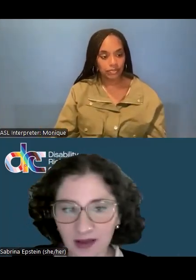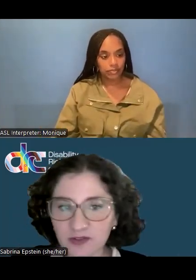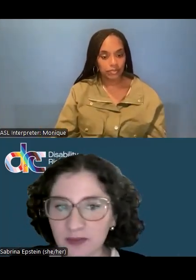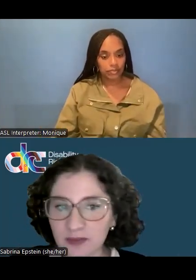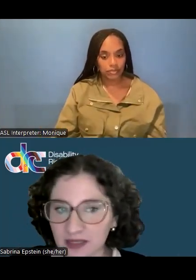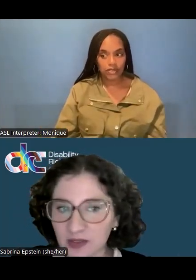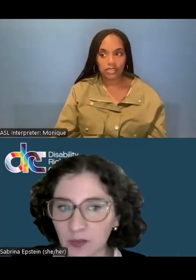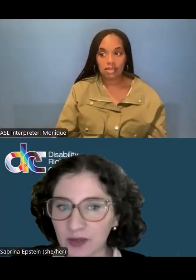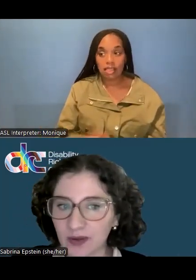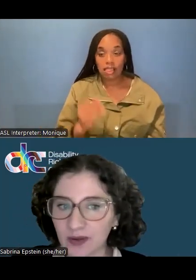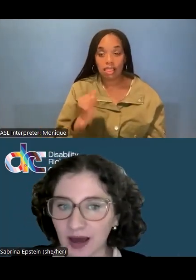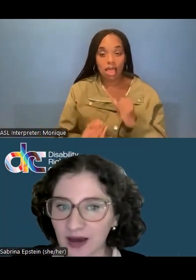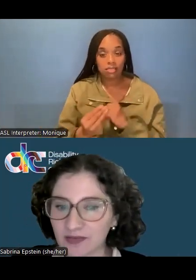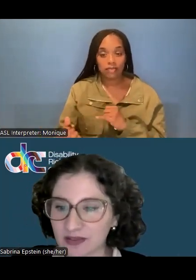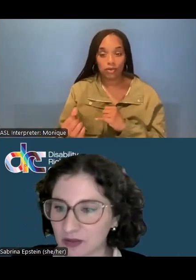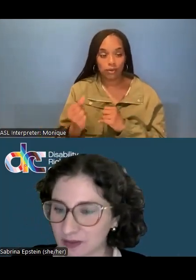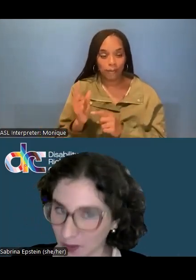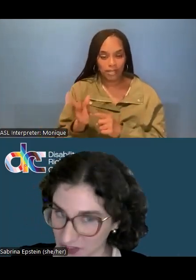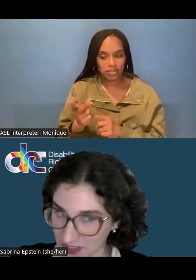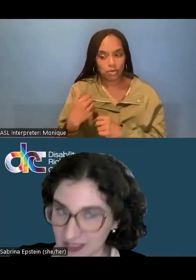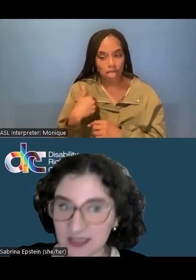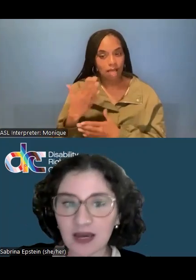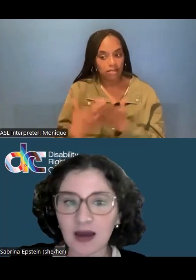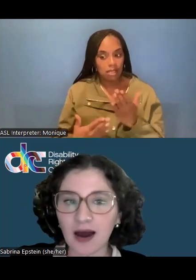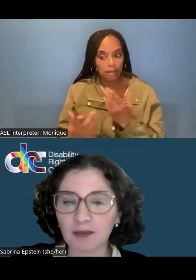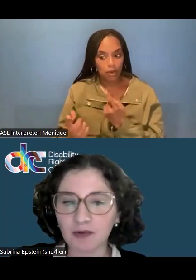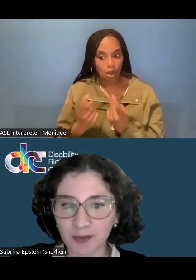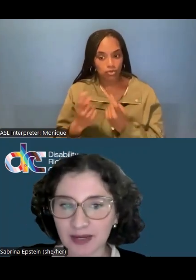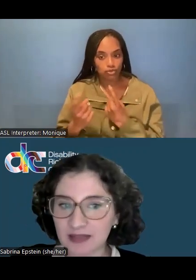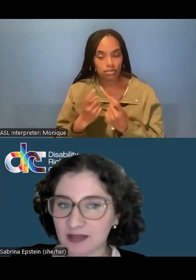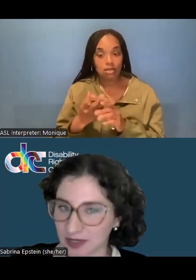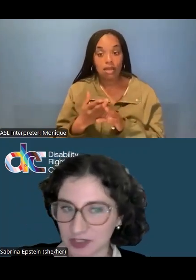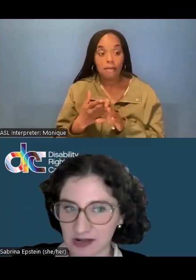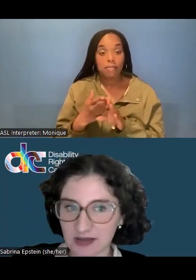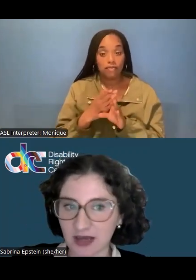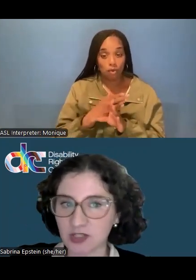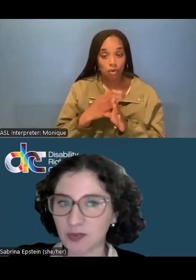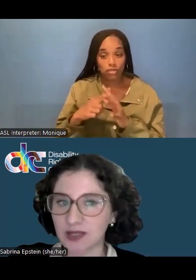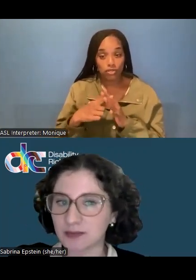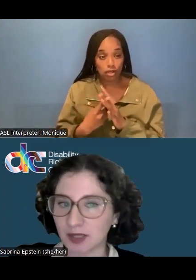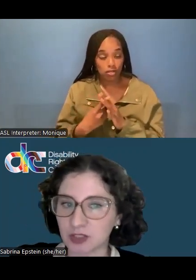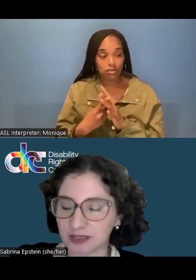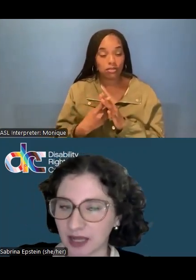last few minutes we will have some questions. Before we get into questions, I just wanted to mention that